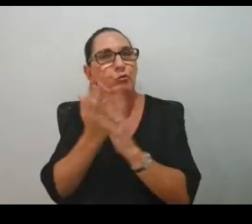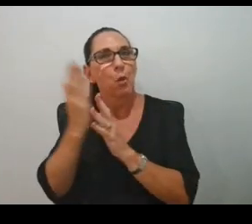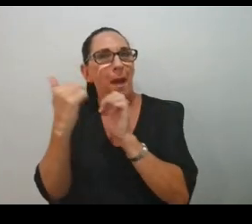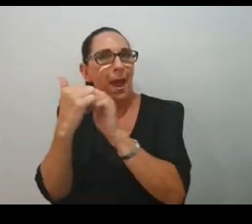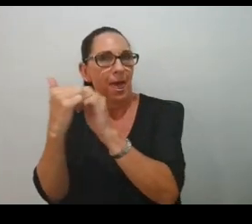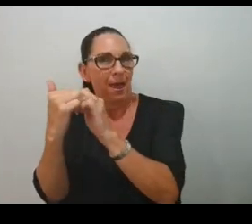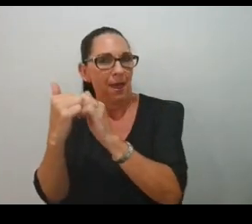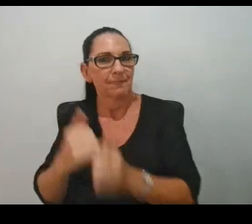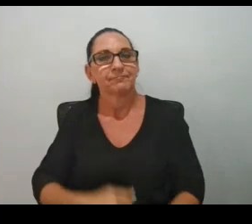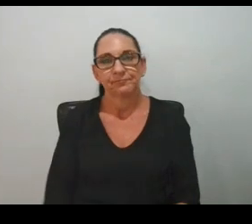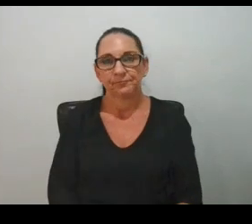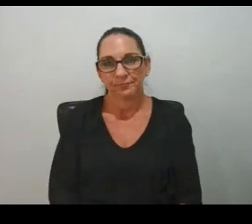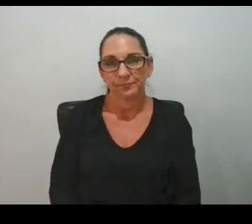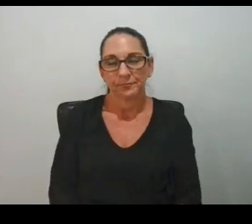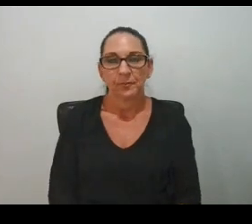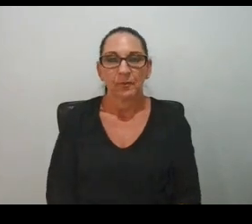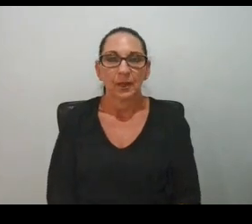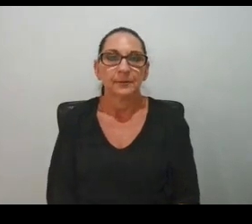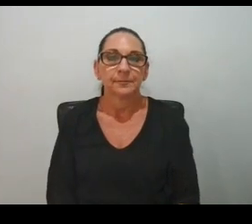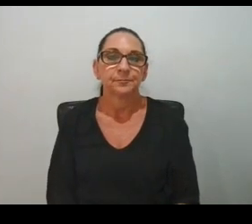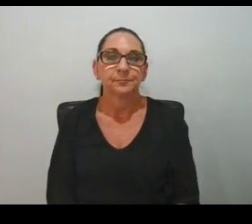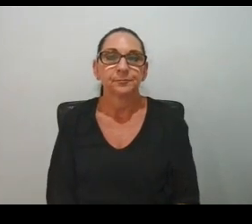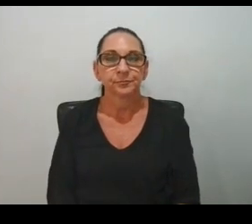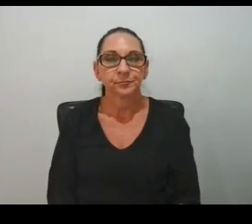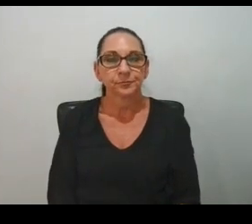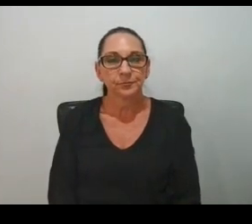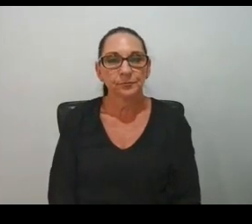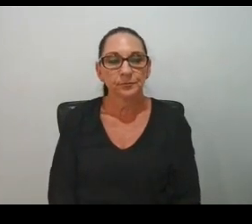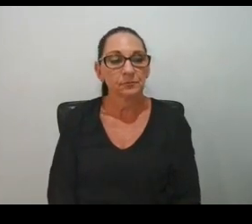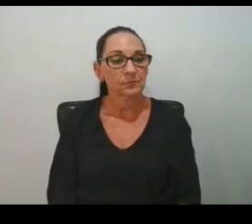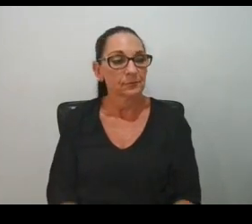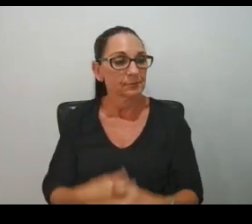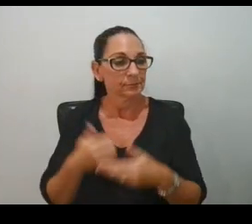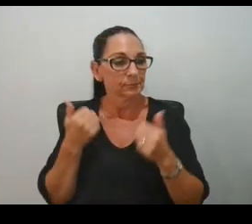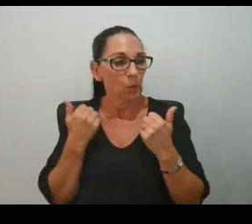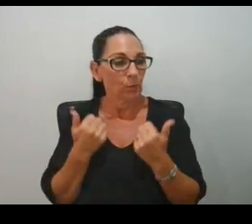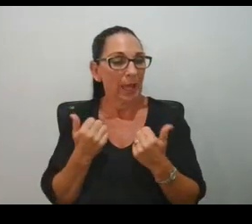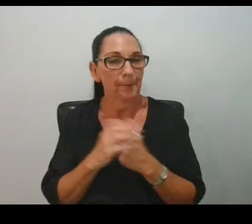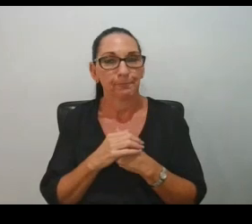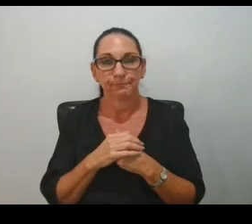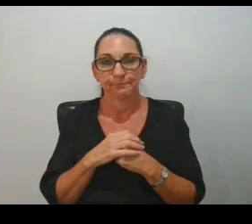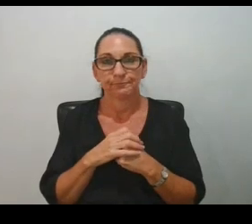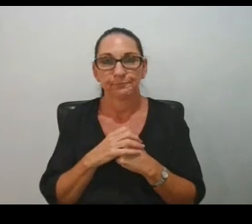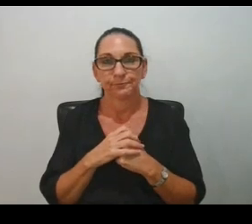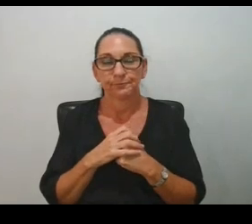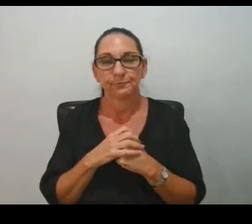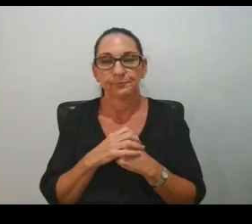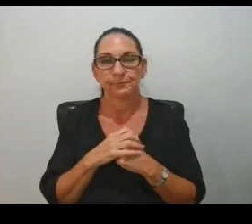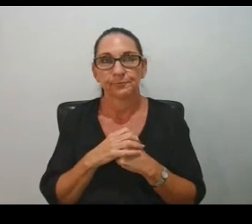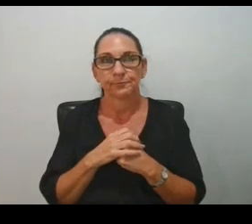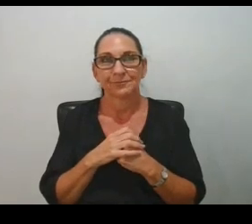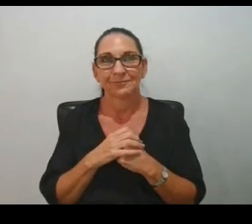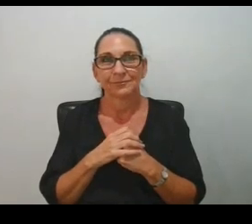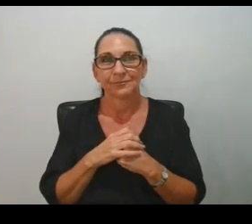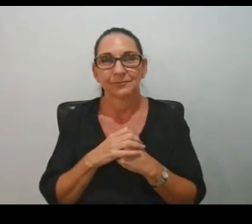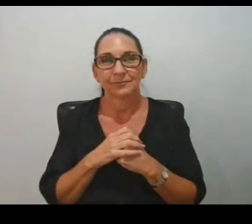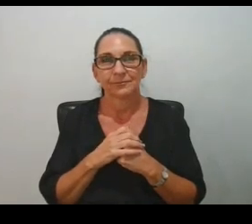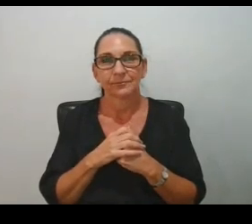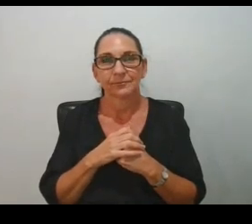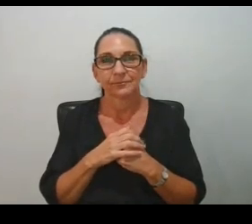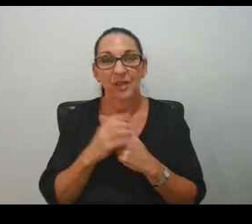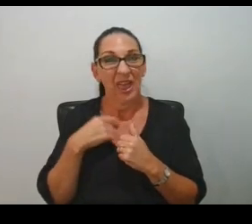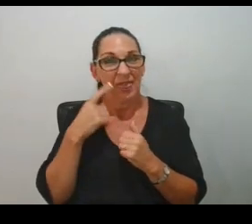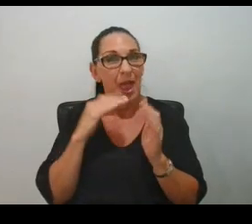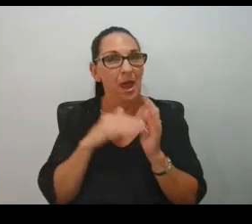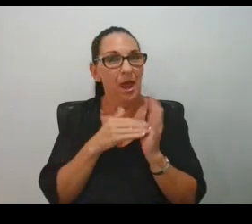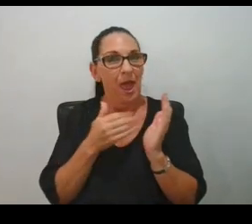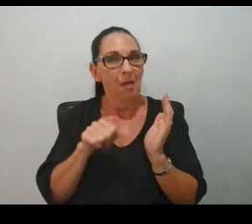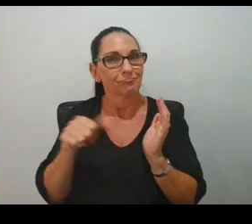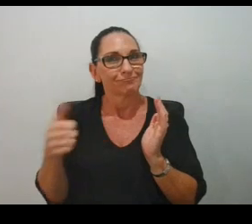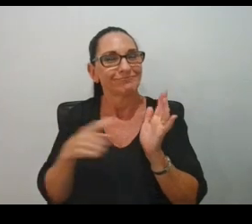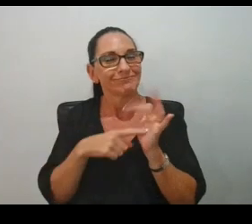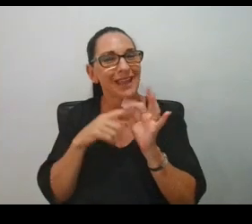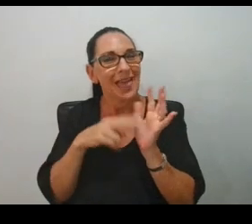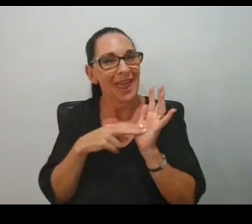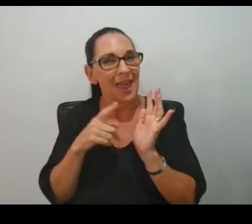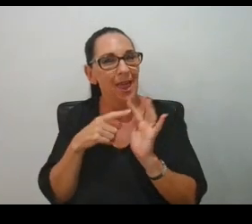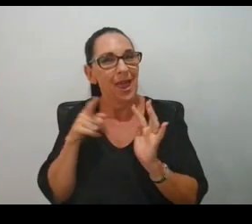Katherine all right now I think this is probably you Leanne because this is the part that people